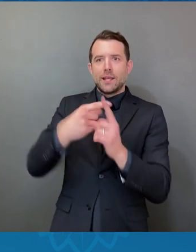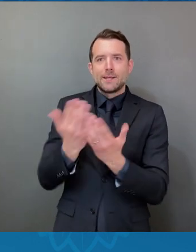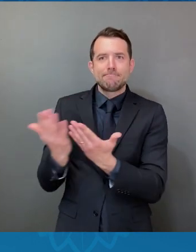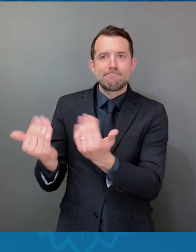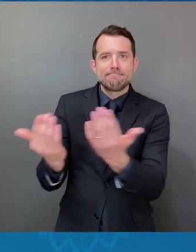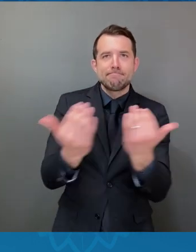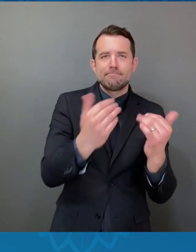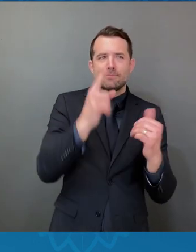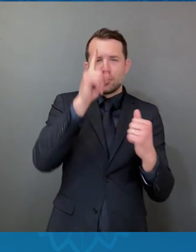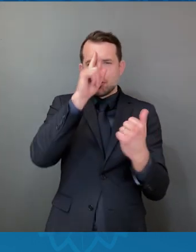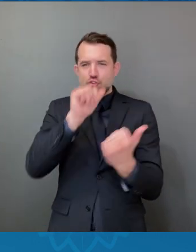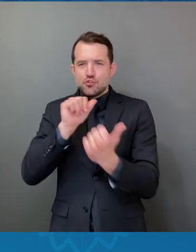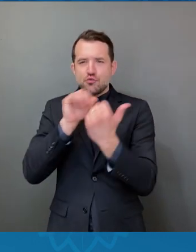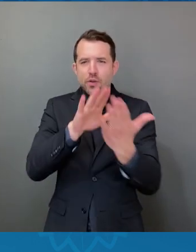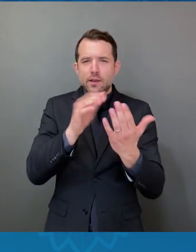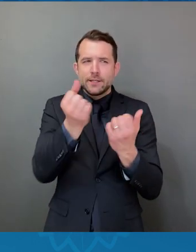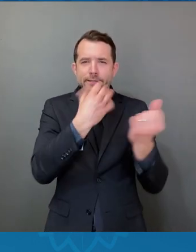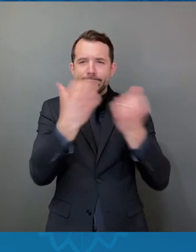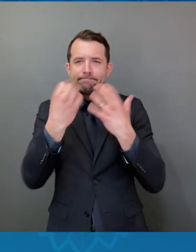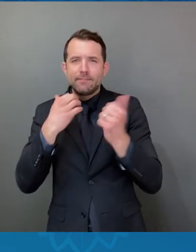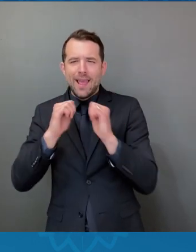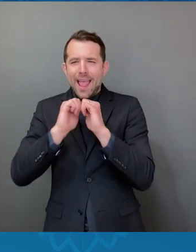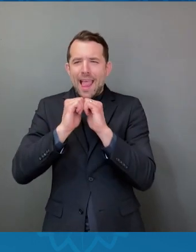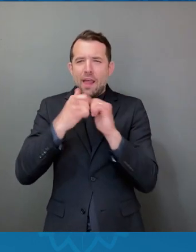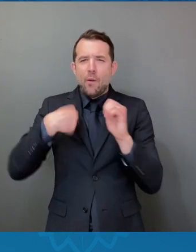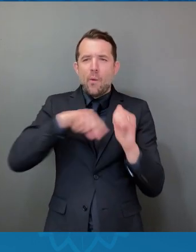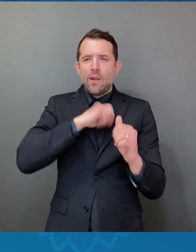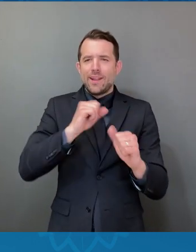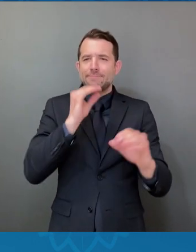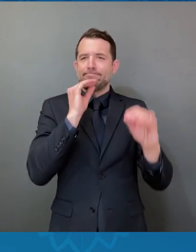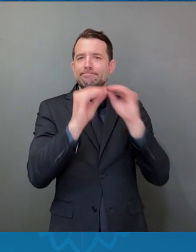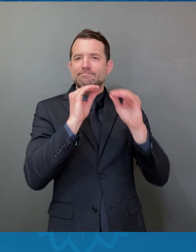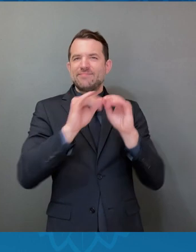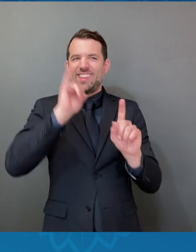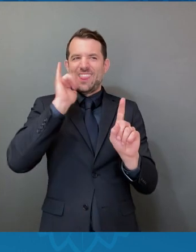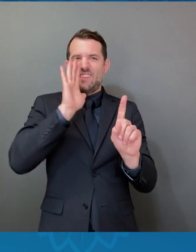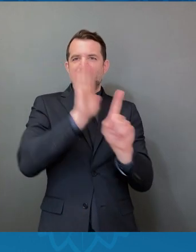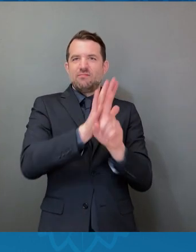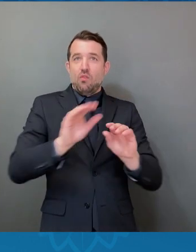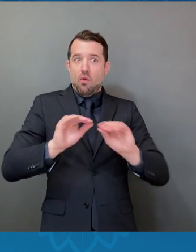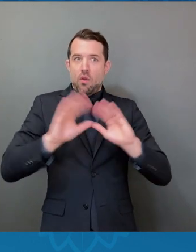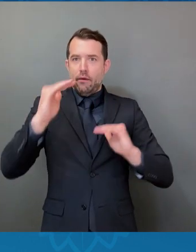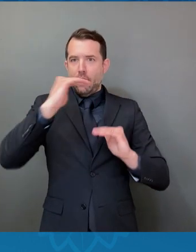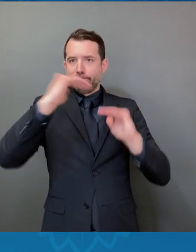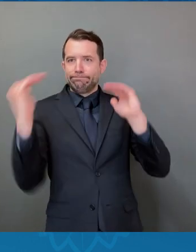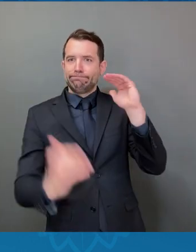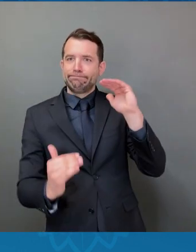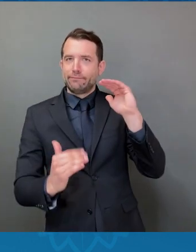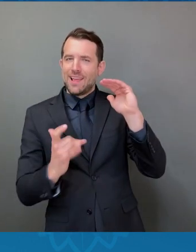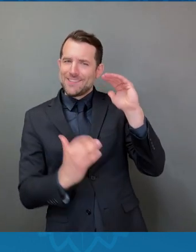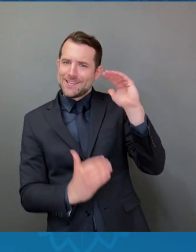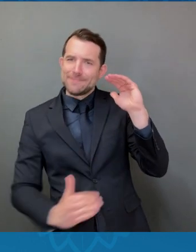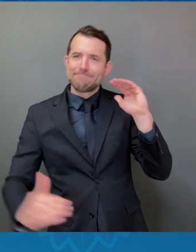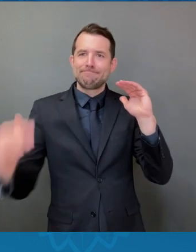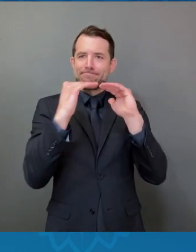to correct that obvious injustice. So today, informed by those conversations and many others,